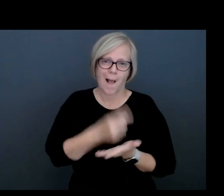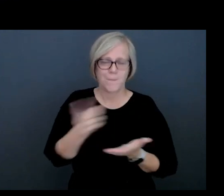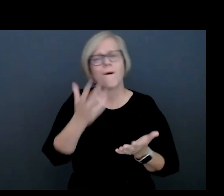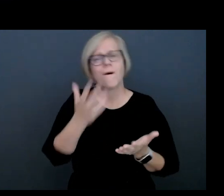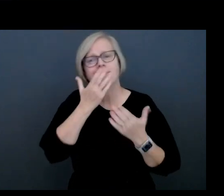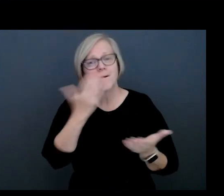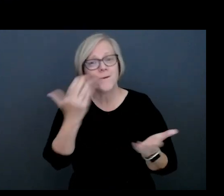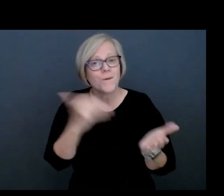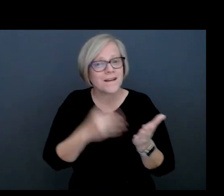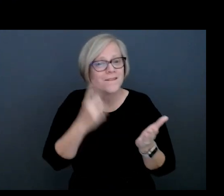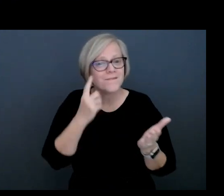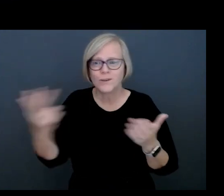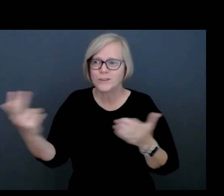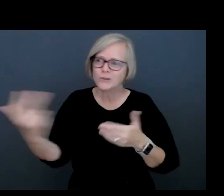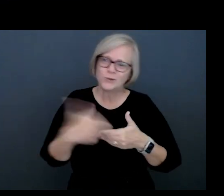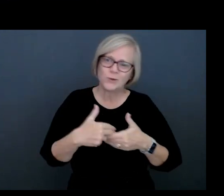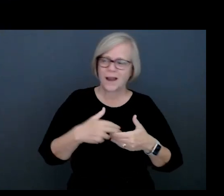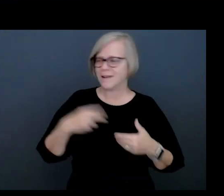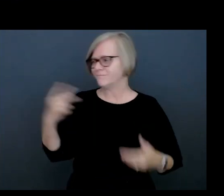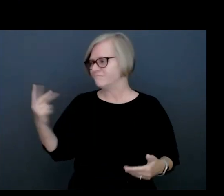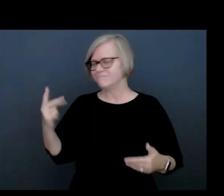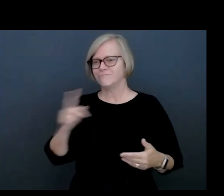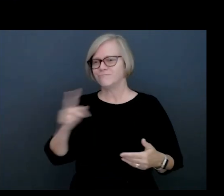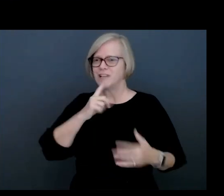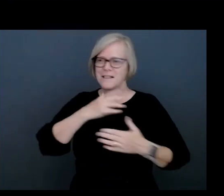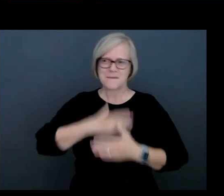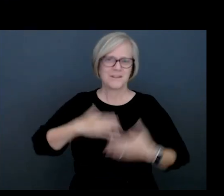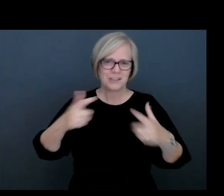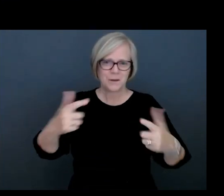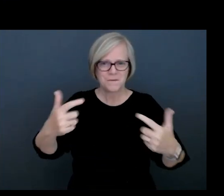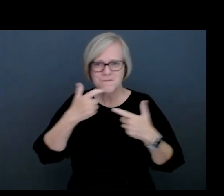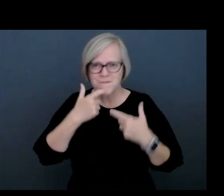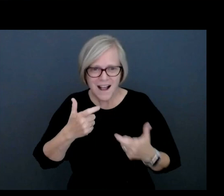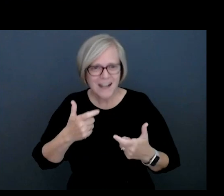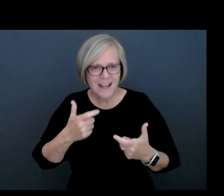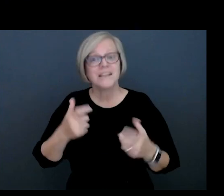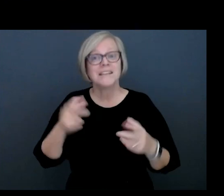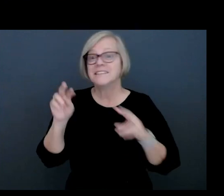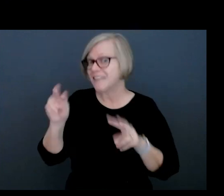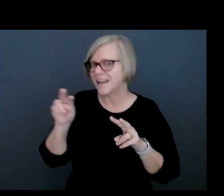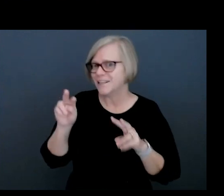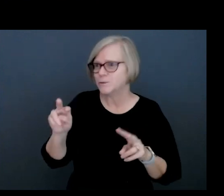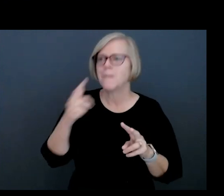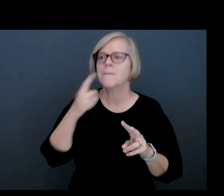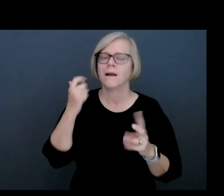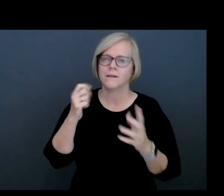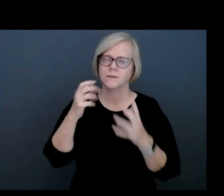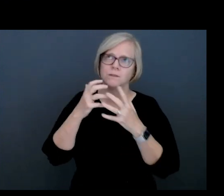Both me and Michael really appreciate it. And stay tuned because there's still so many more sessions